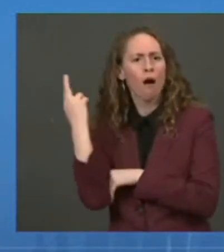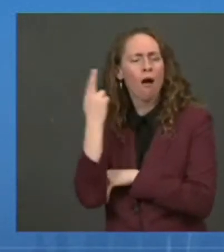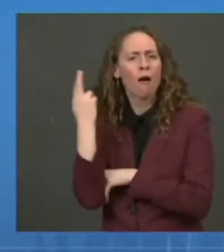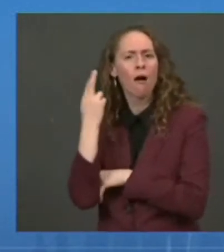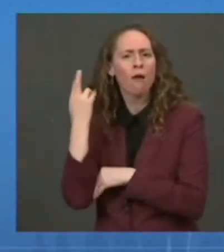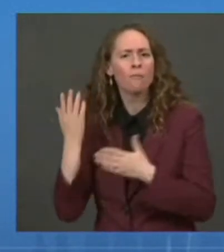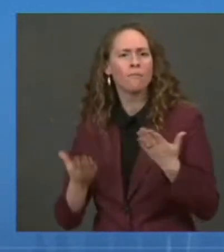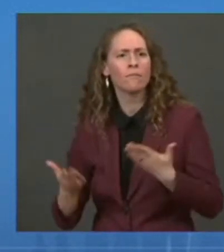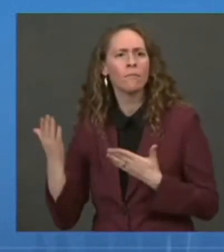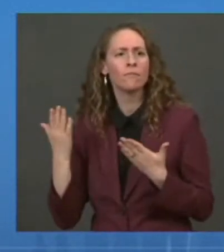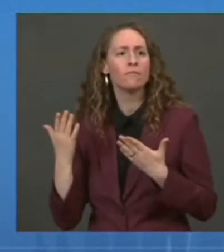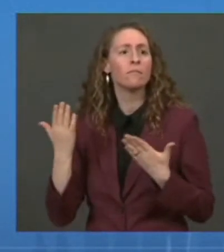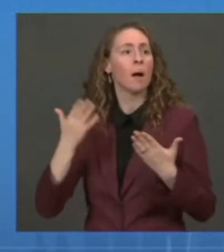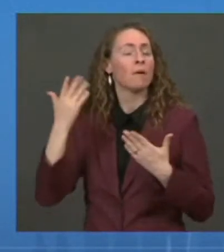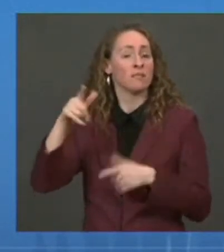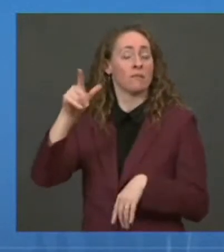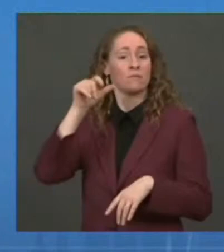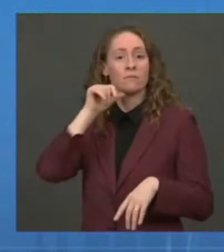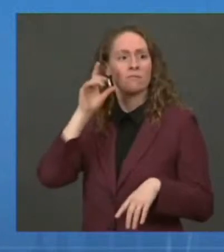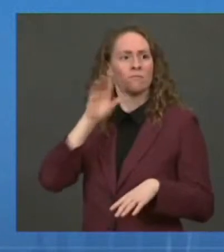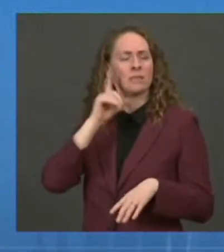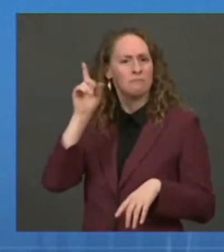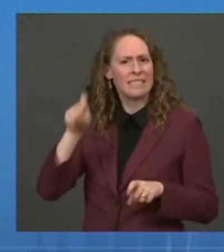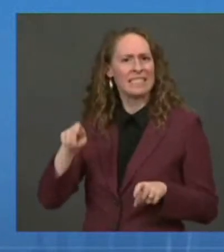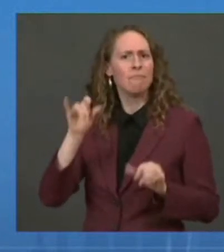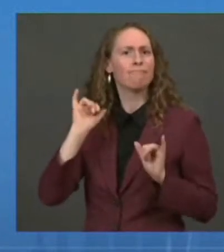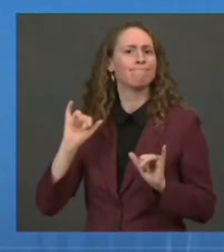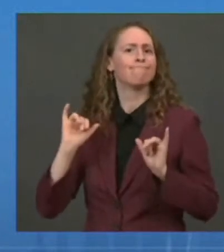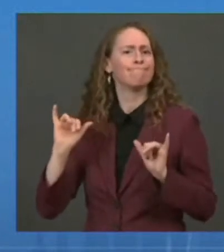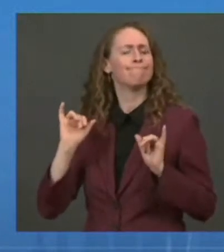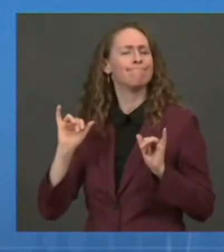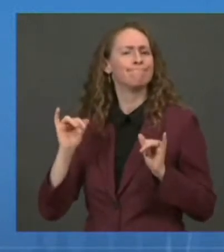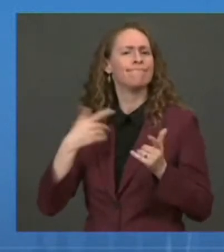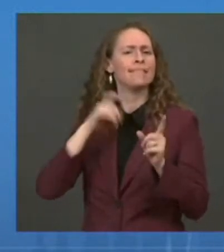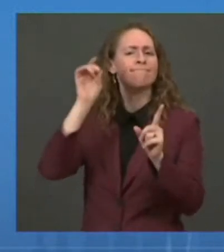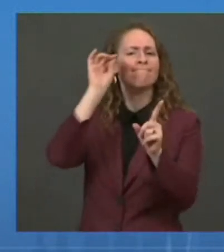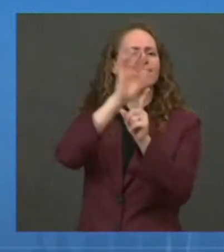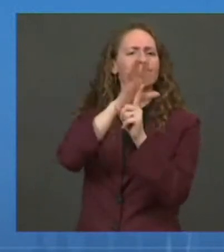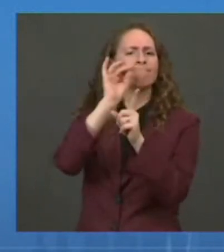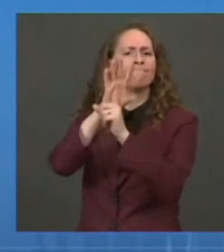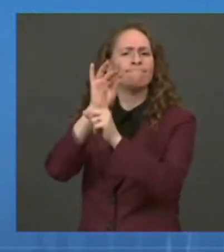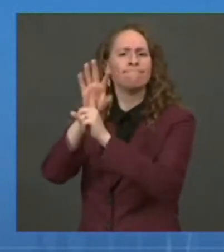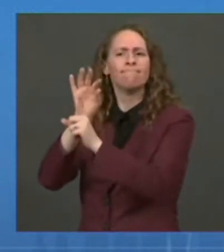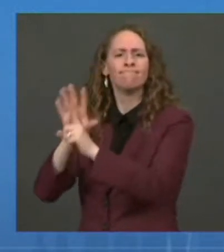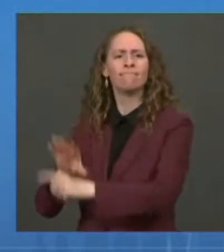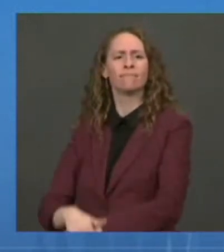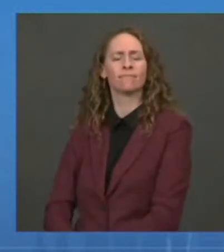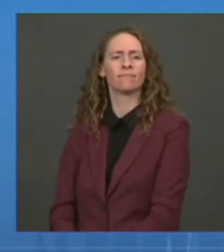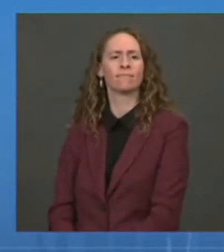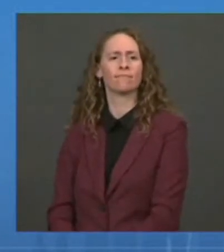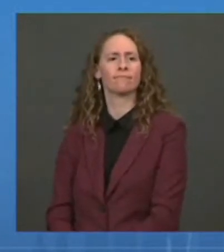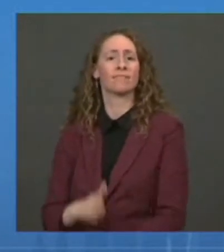SENIORS WHO MAY NOT REALIZE THE BENEFIT OF THE BOOSTERS, NUMBER THREE THERE ARE ALSO JUST